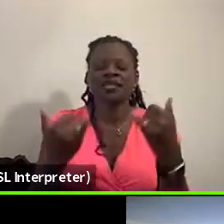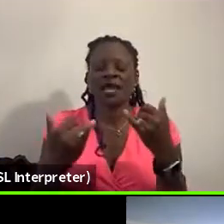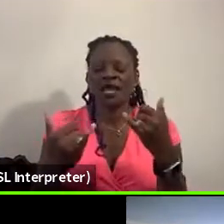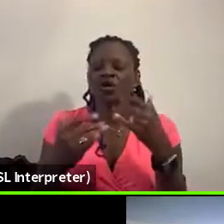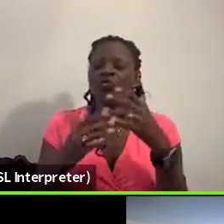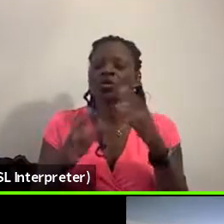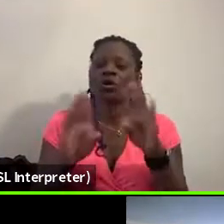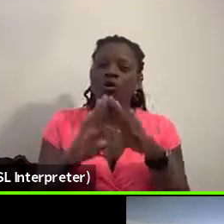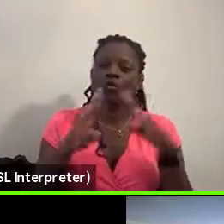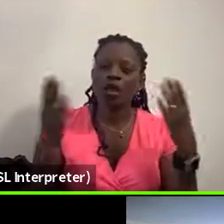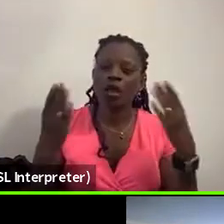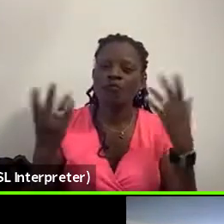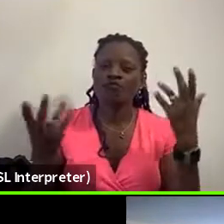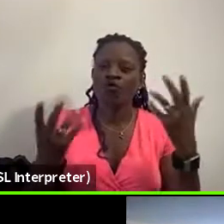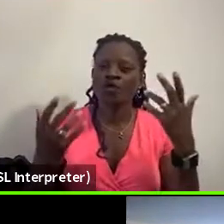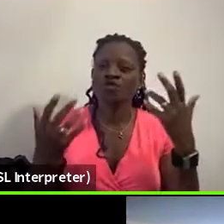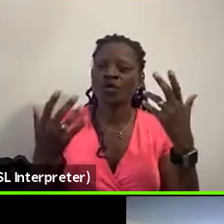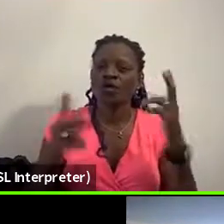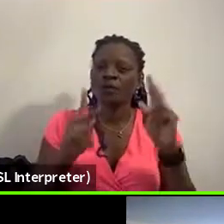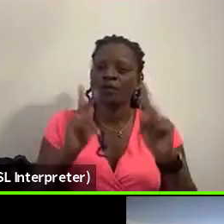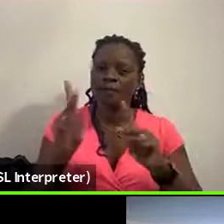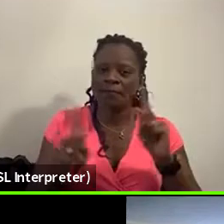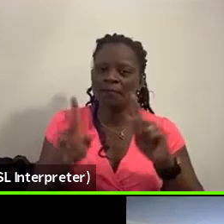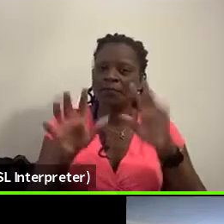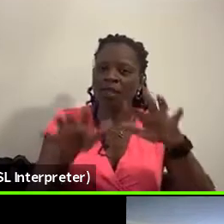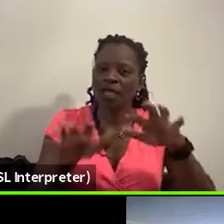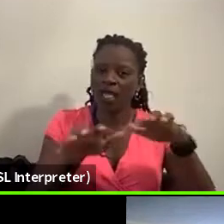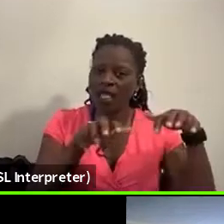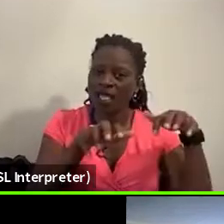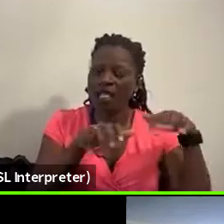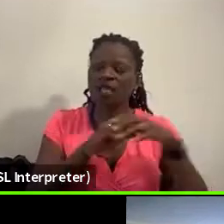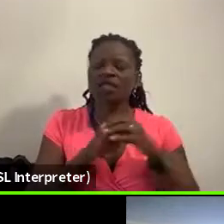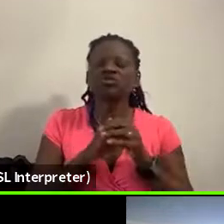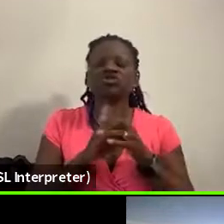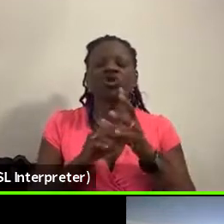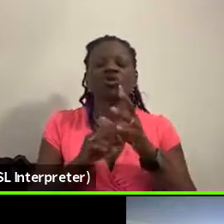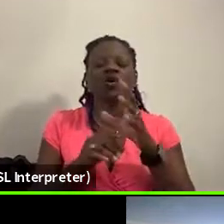Chenda and talk about, again, about the Johnson and Johnson vaccine.